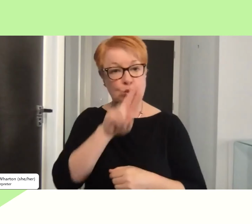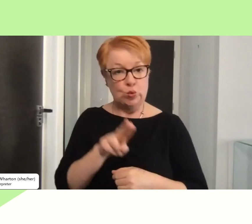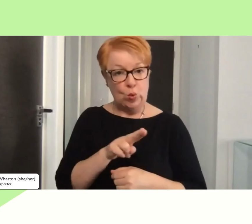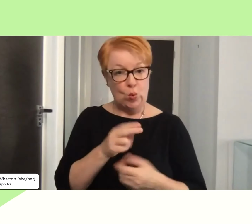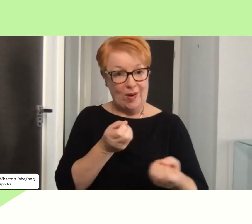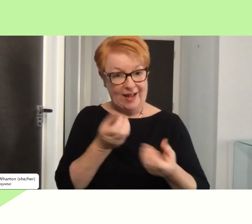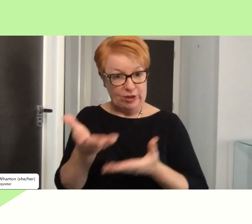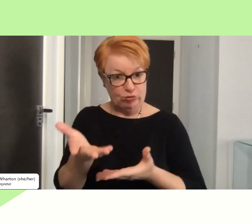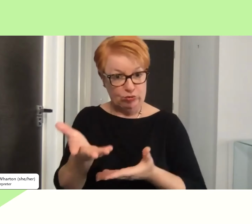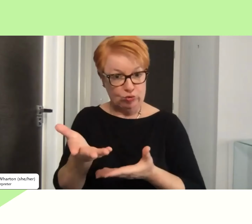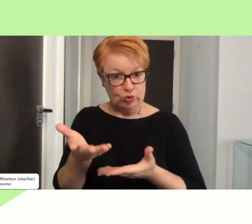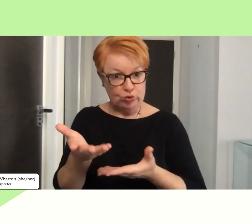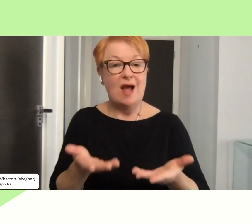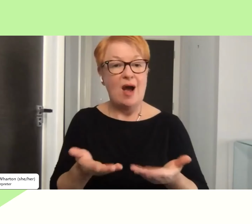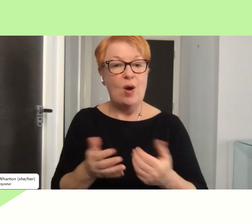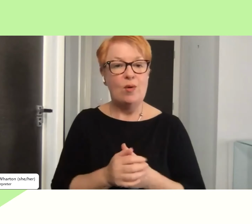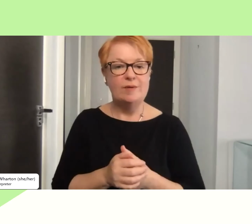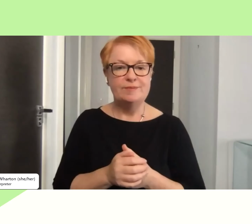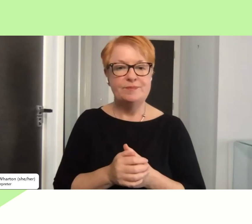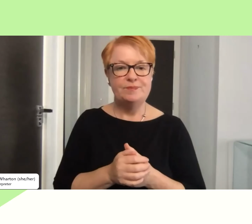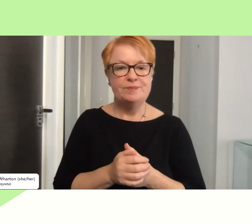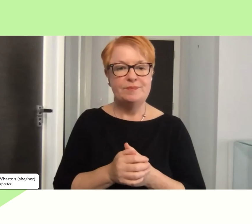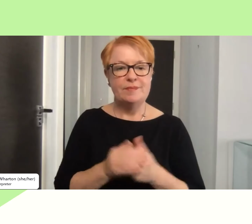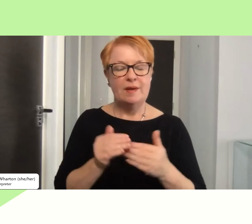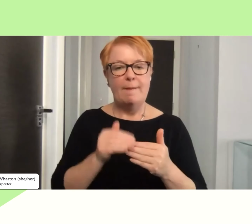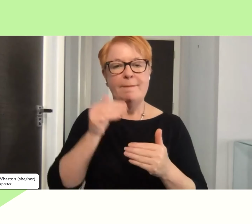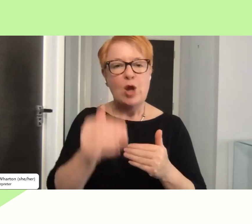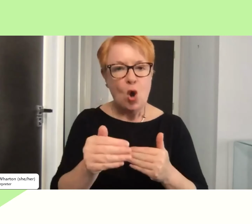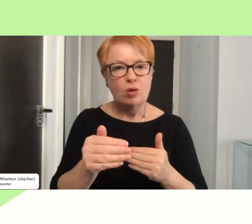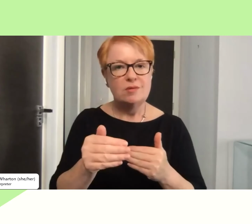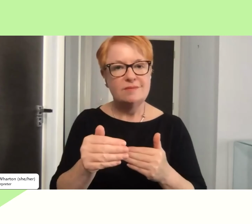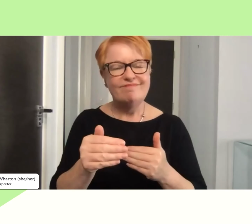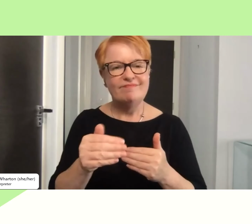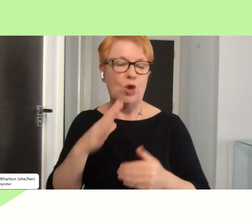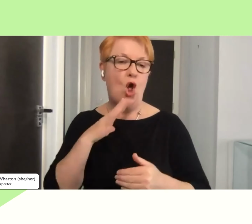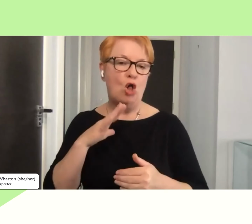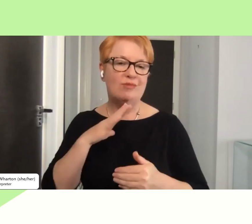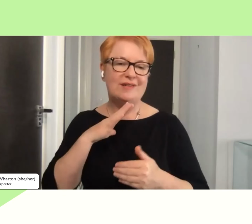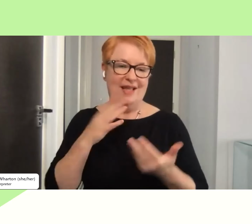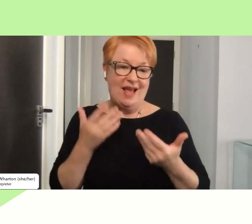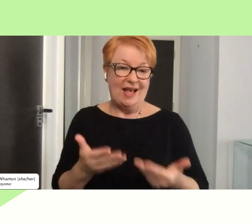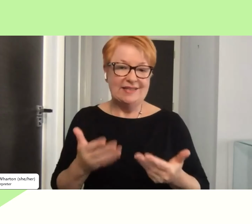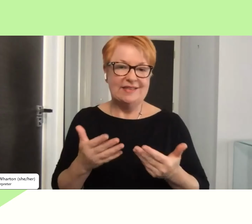go beyond preexisting institutional structure within the artistic and educational